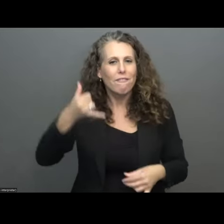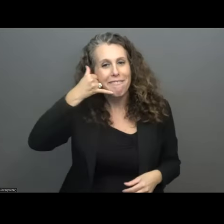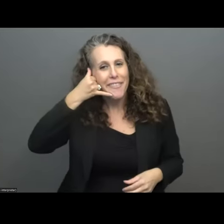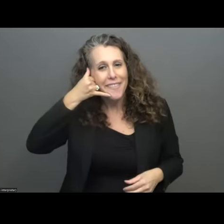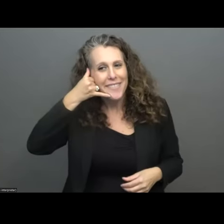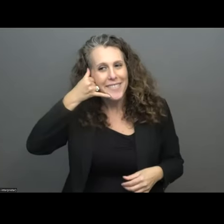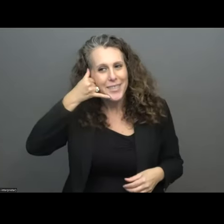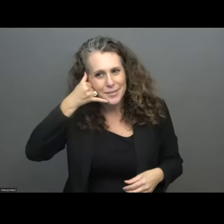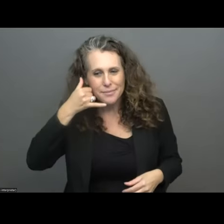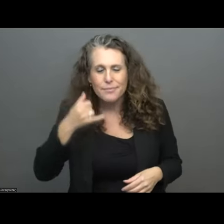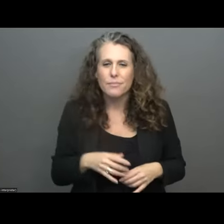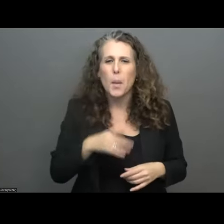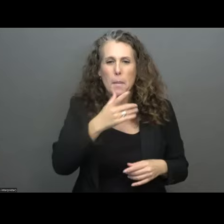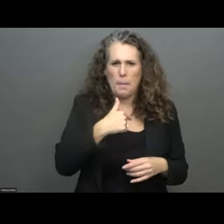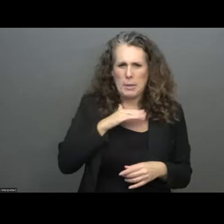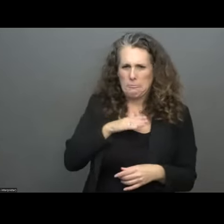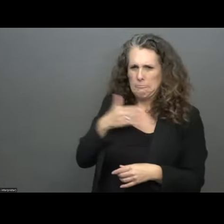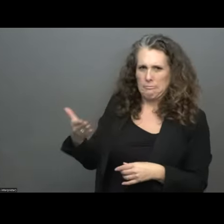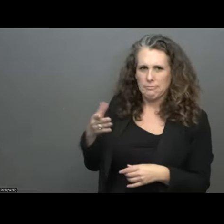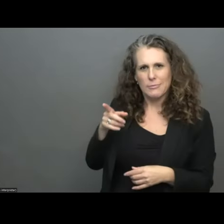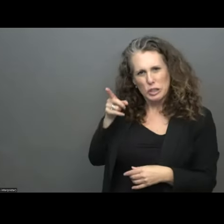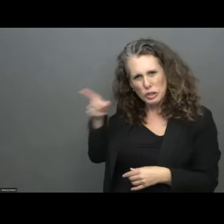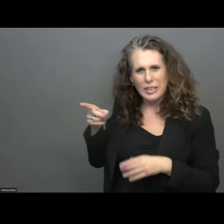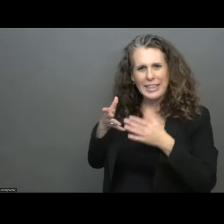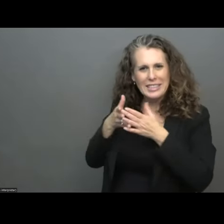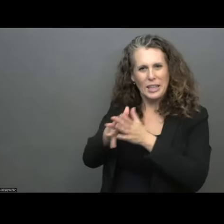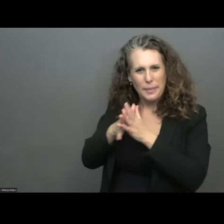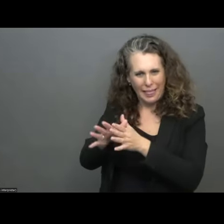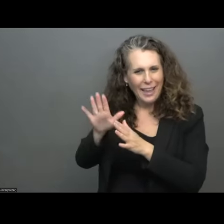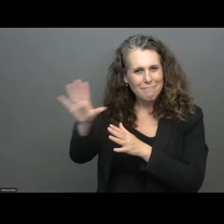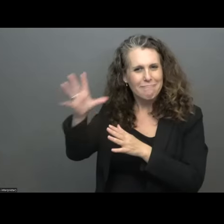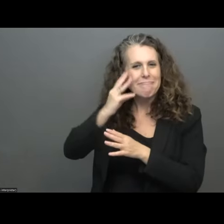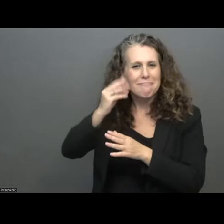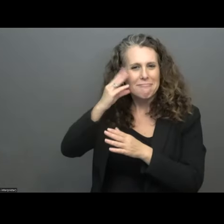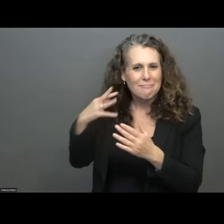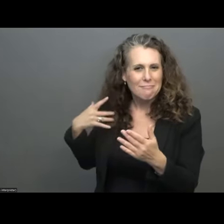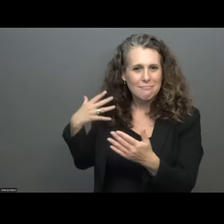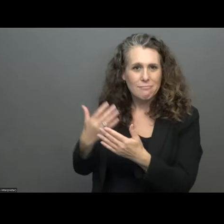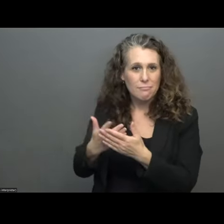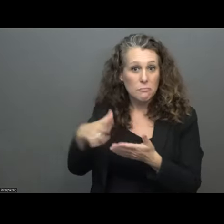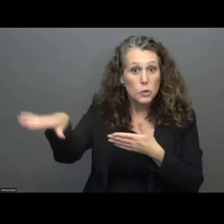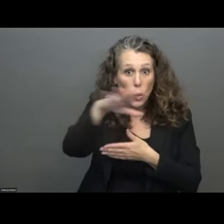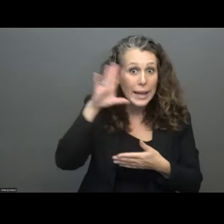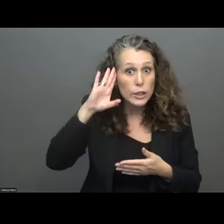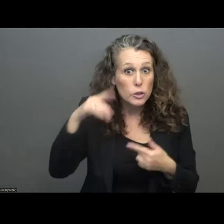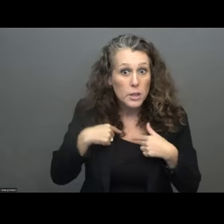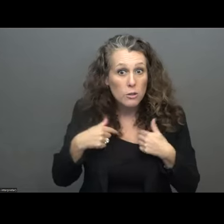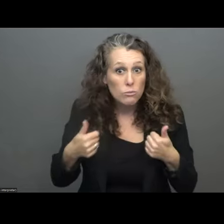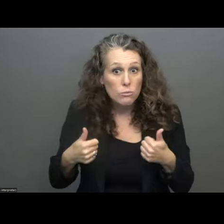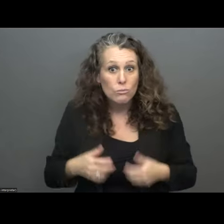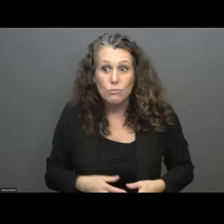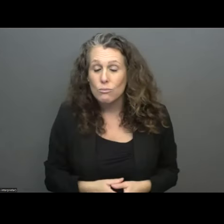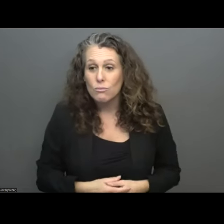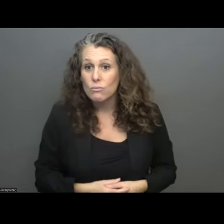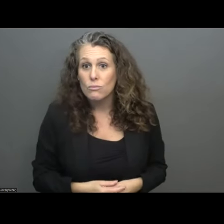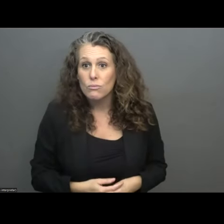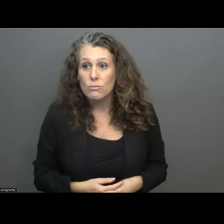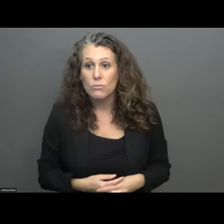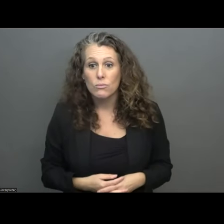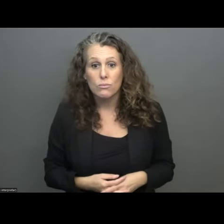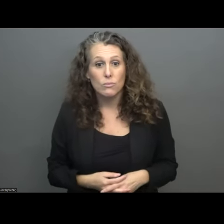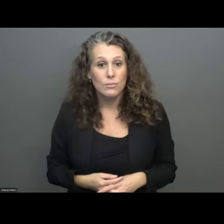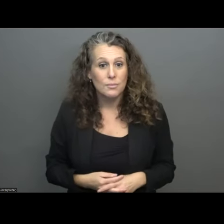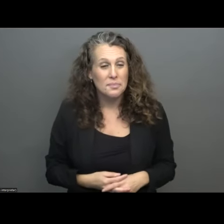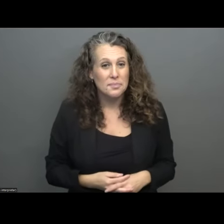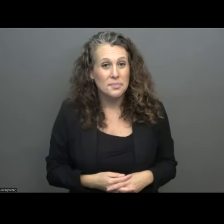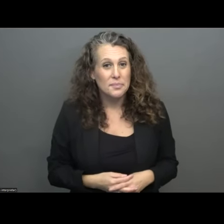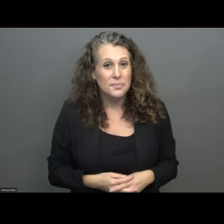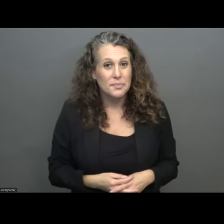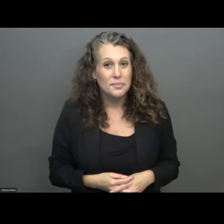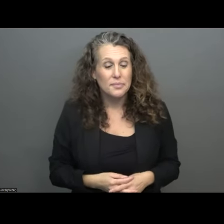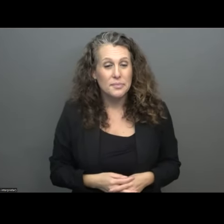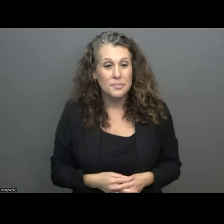As the. 14:10:16 Was that a Vietnam to me. Yes we